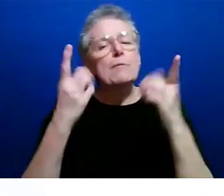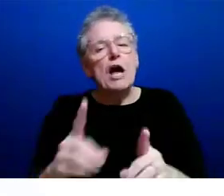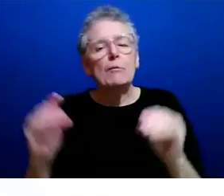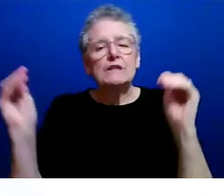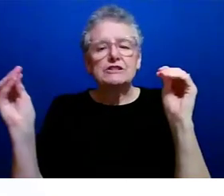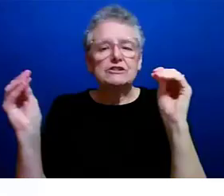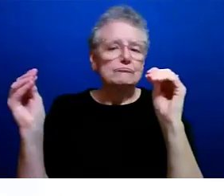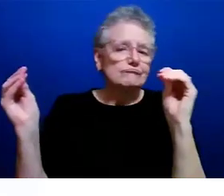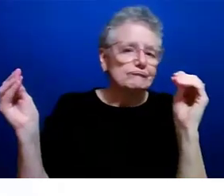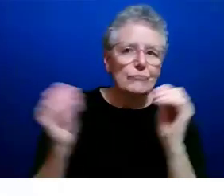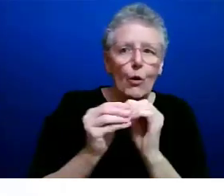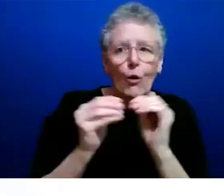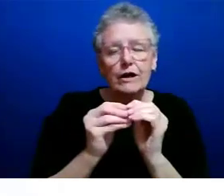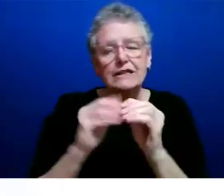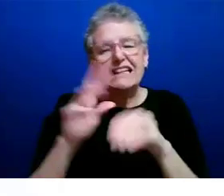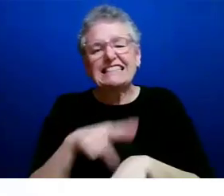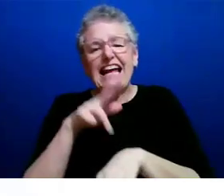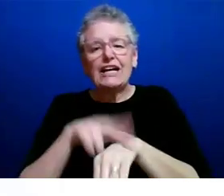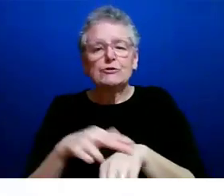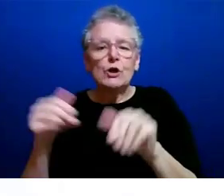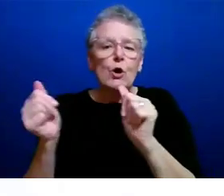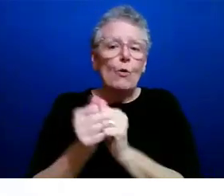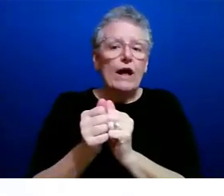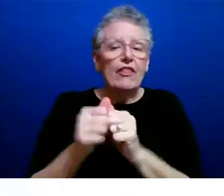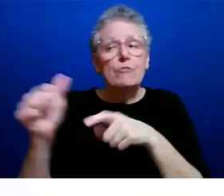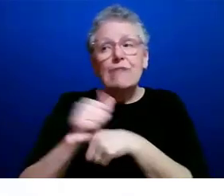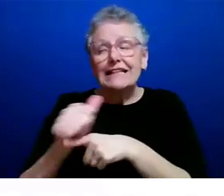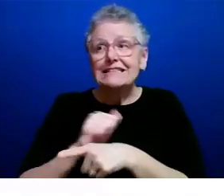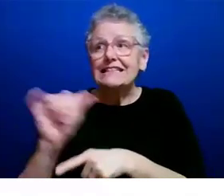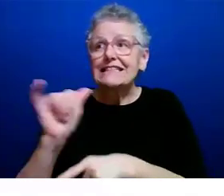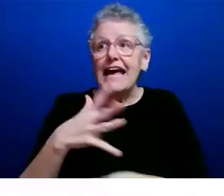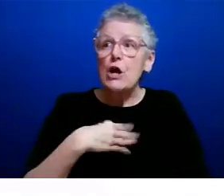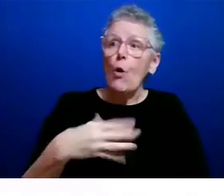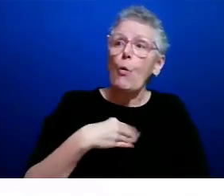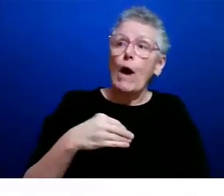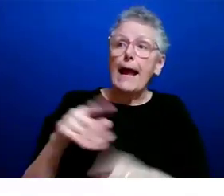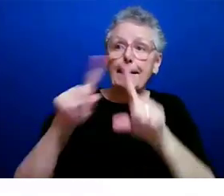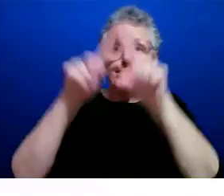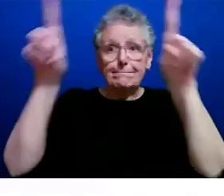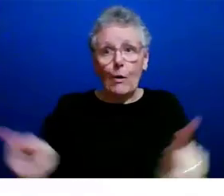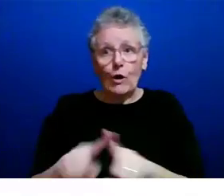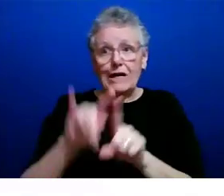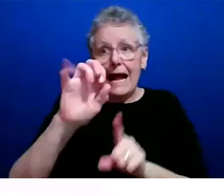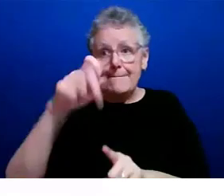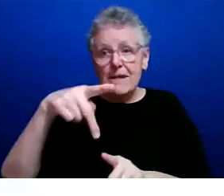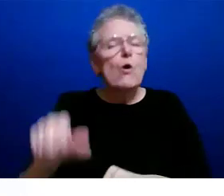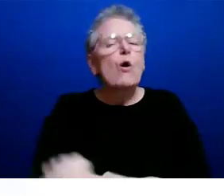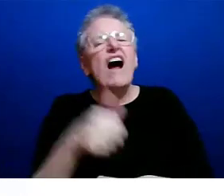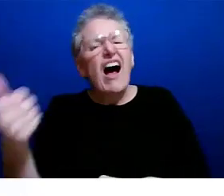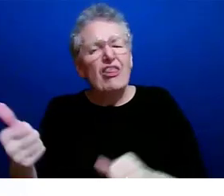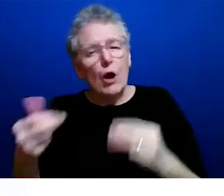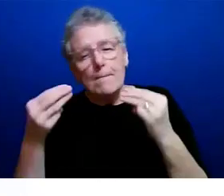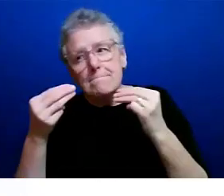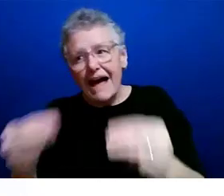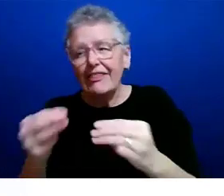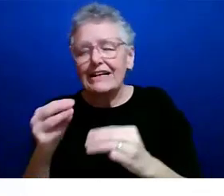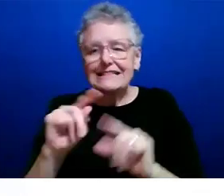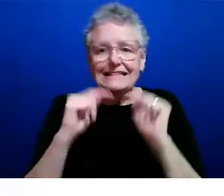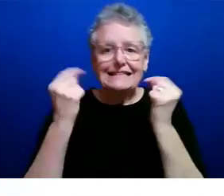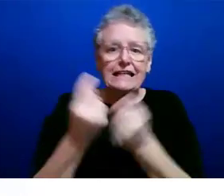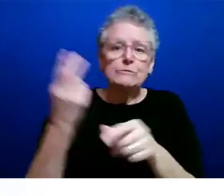with practices such as whiteboard IEPs or other methods that teams are using to make an IEP a conversation